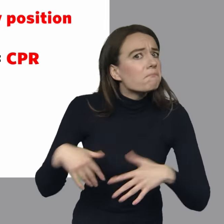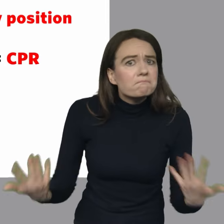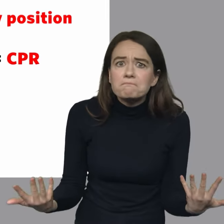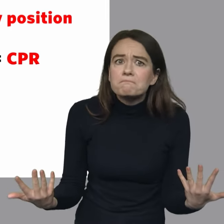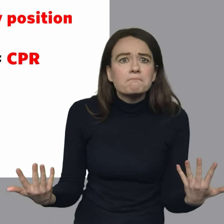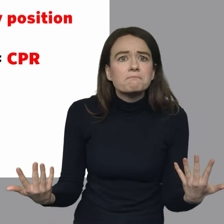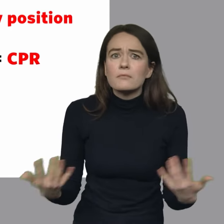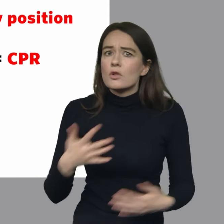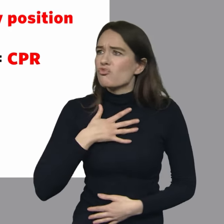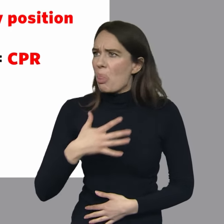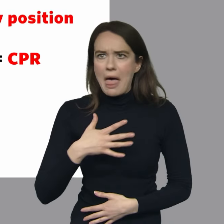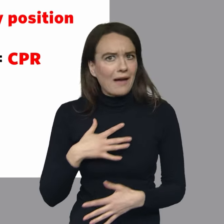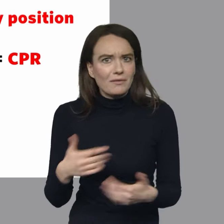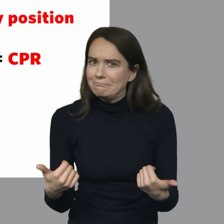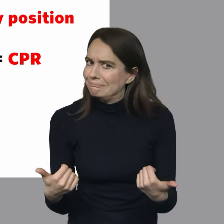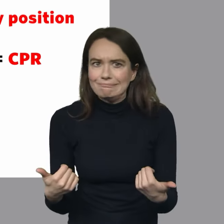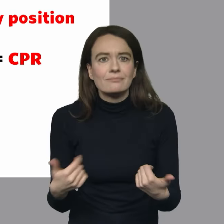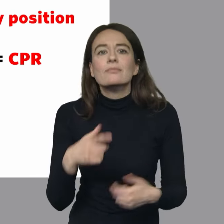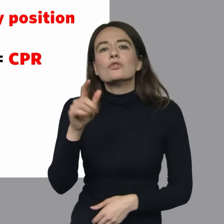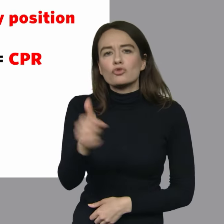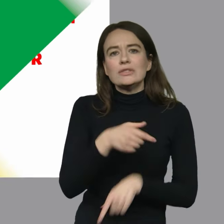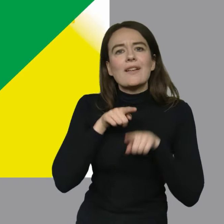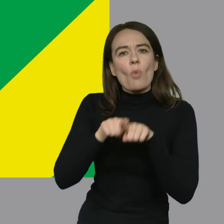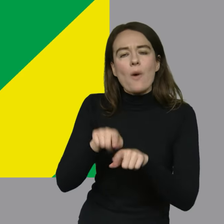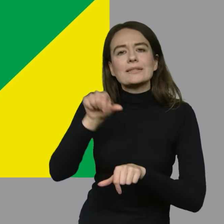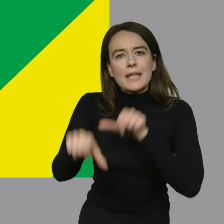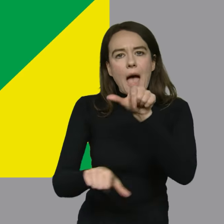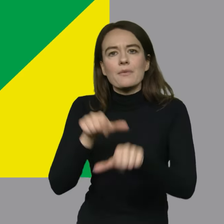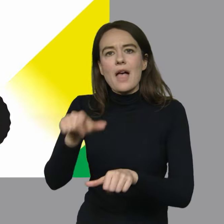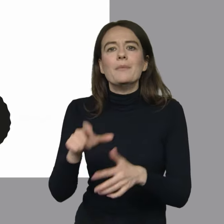and not breathing normally, you should follow these steps to give CPR.